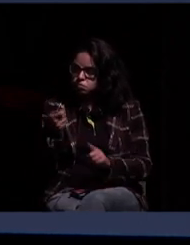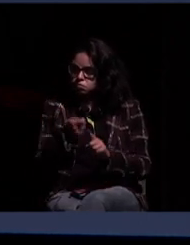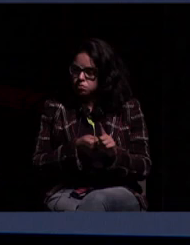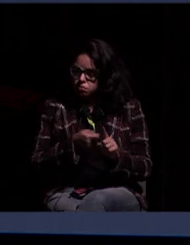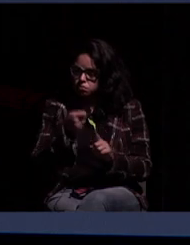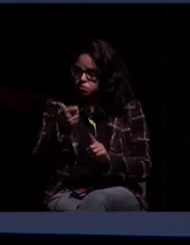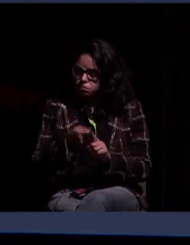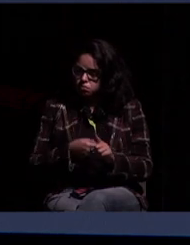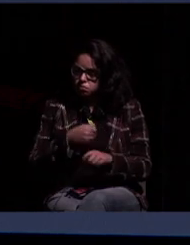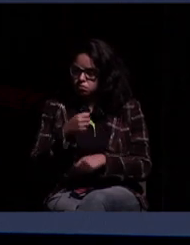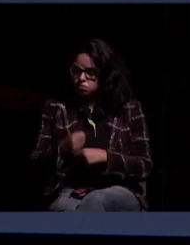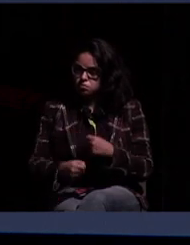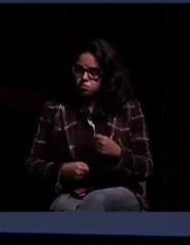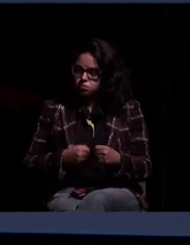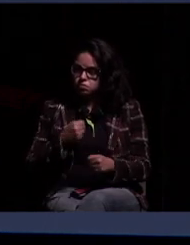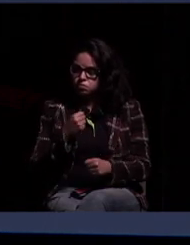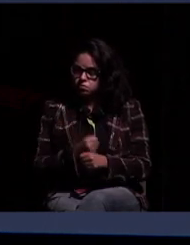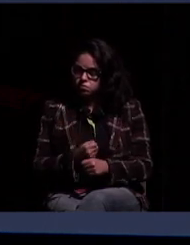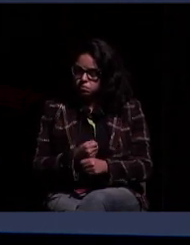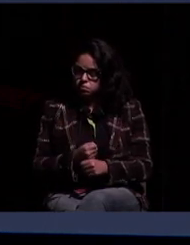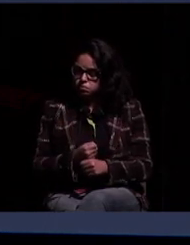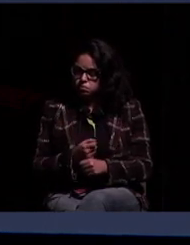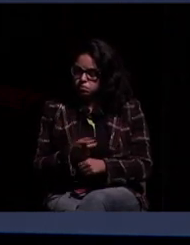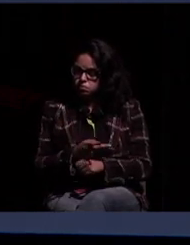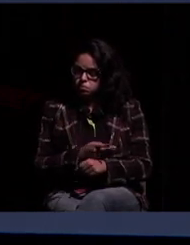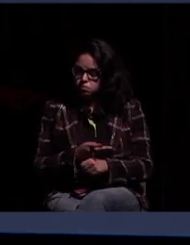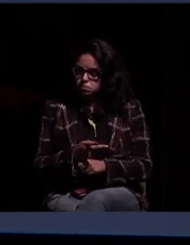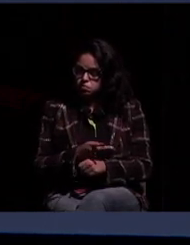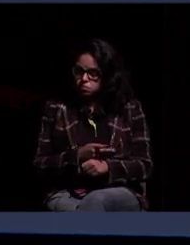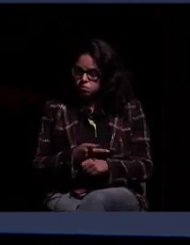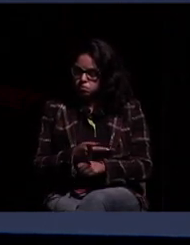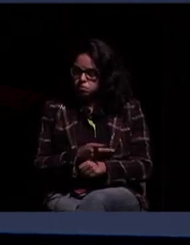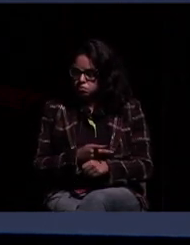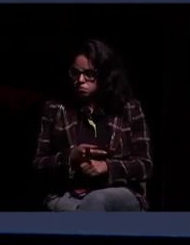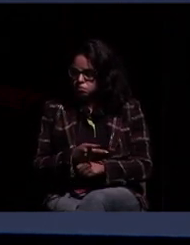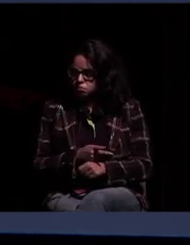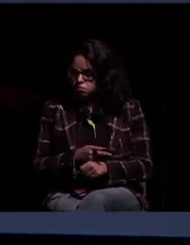going to the so called citizens’ shops in Portugal,